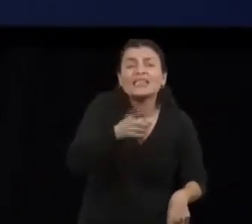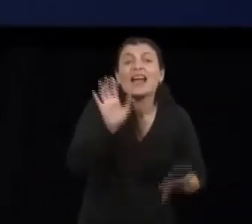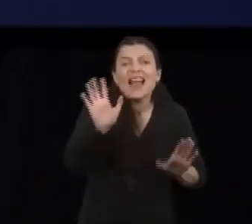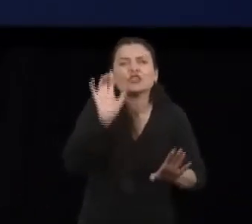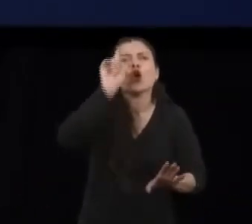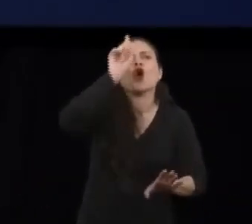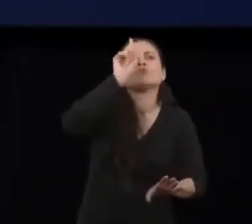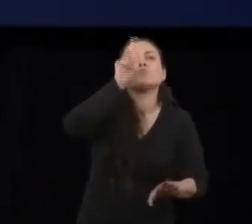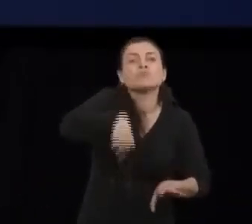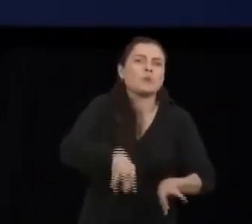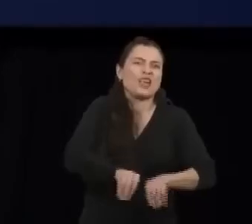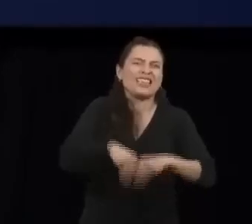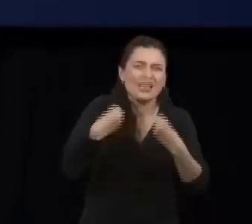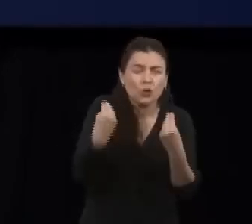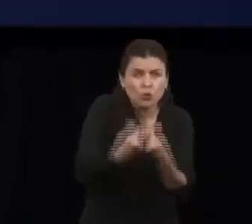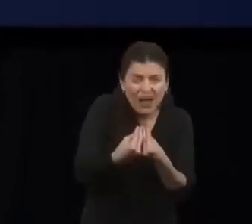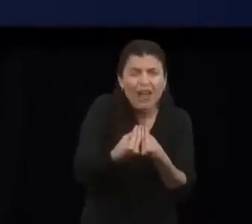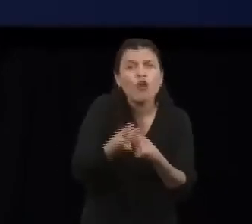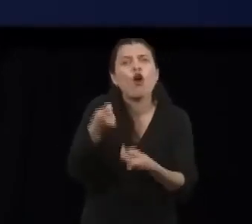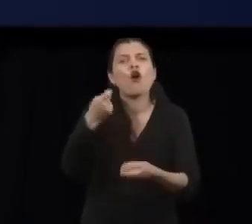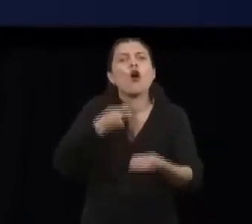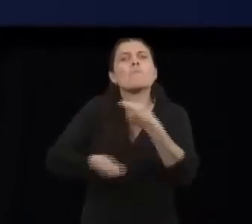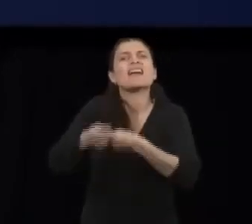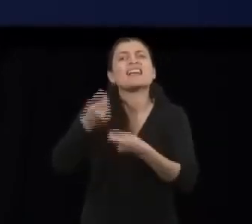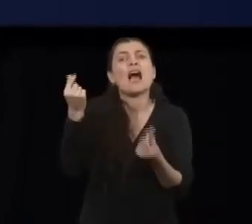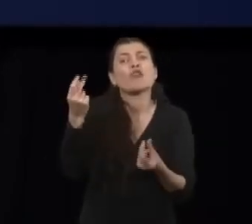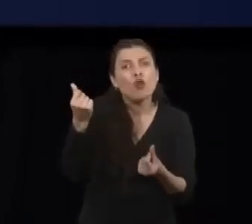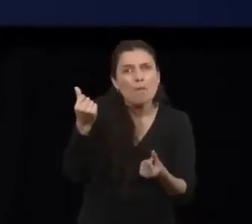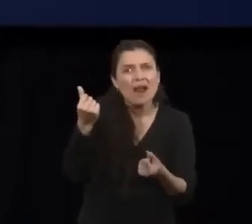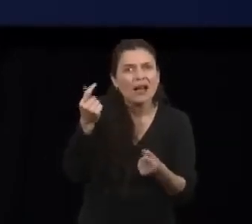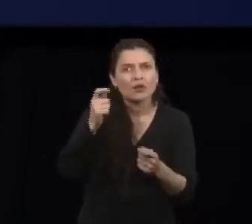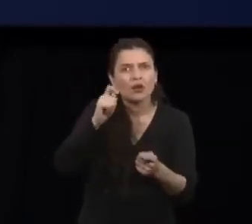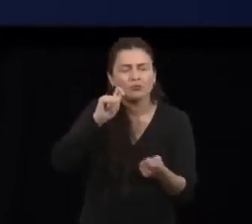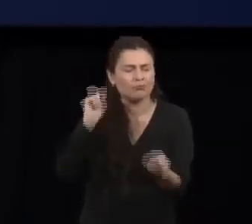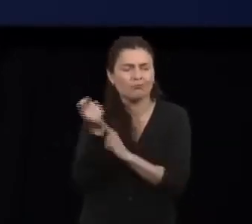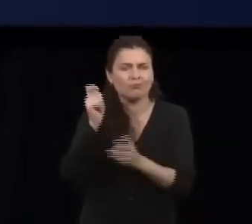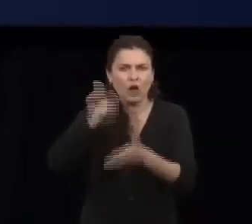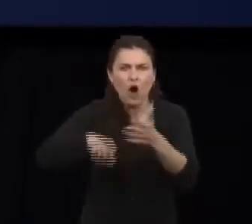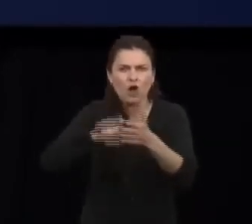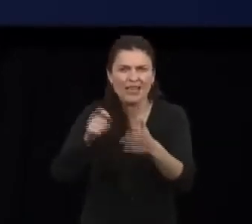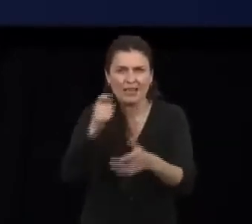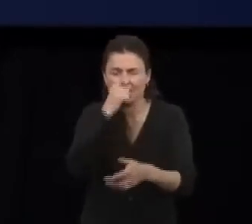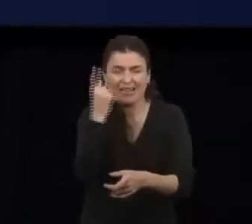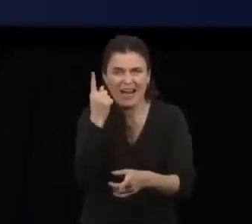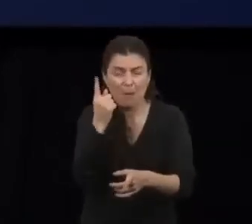that the money market adjusts quickly and that the goods market adjusts slowly.